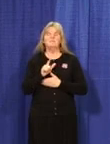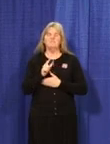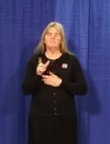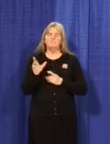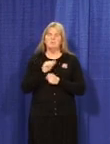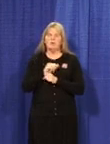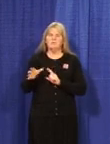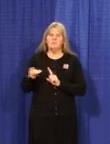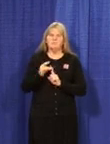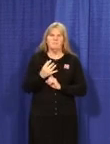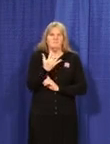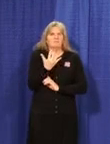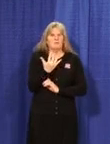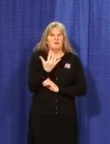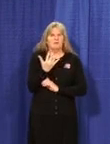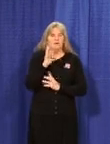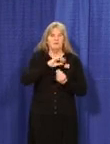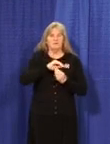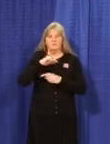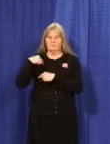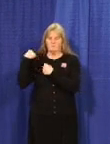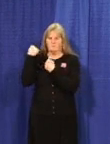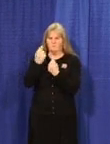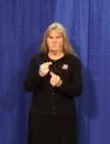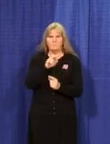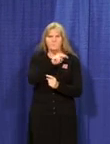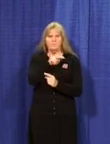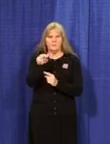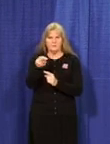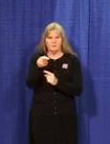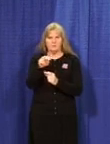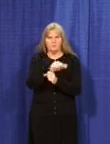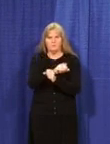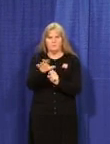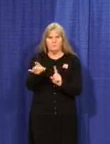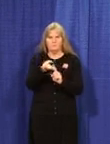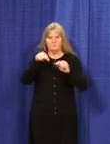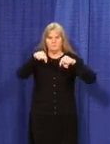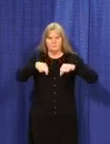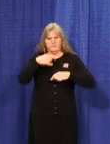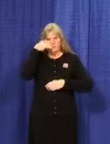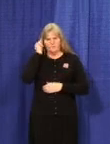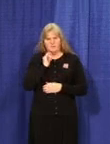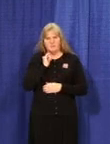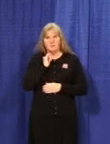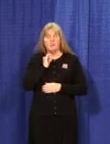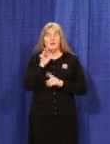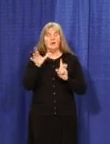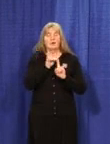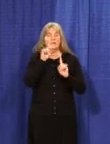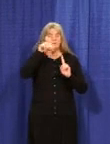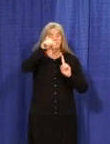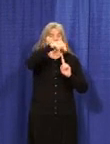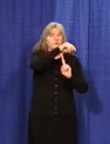This brings our total case count to 22. Ton -- contact tracing is actively underway and the source